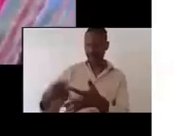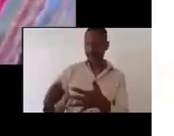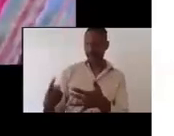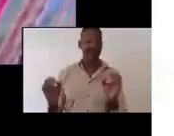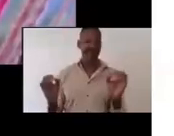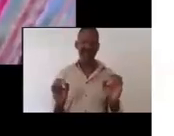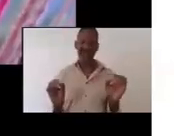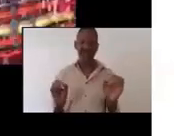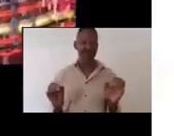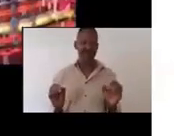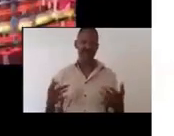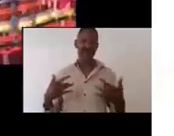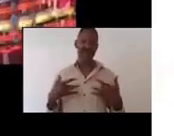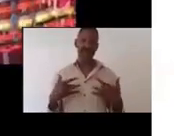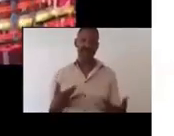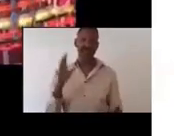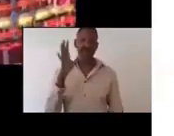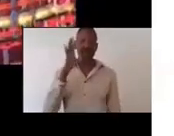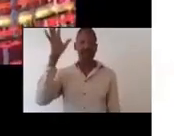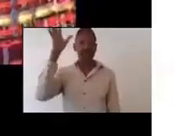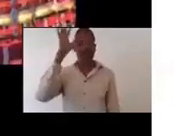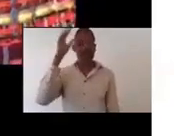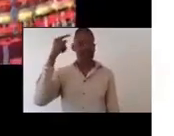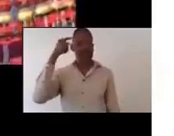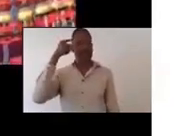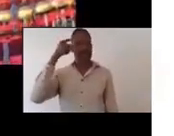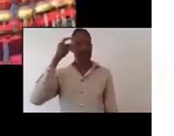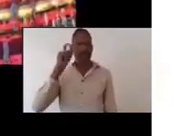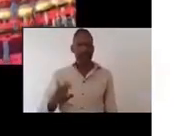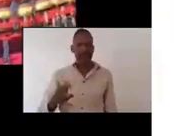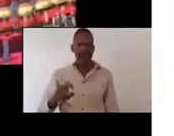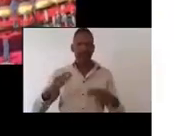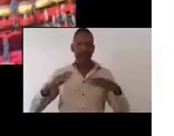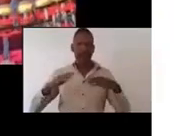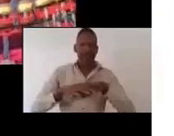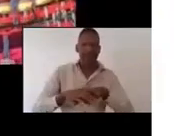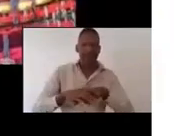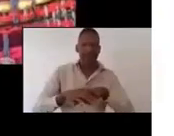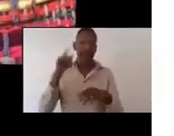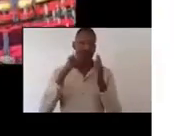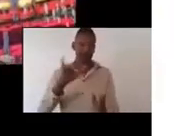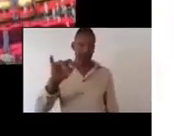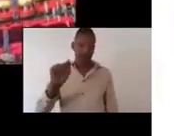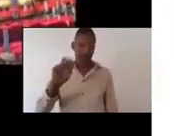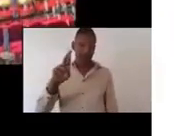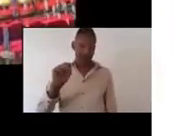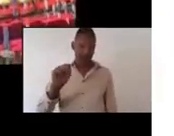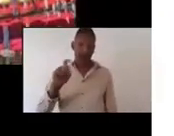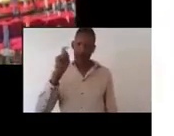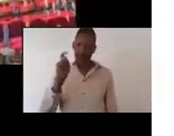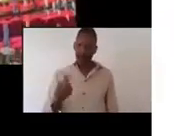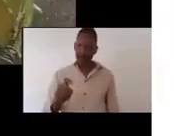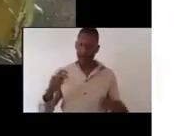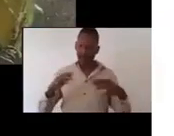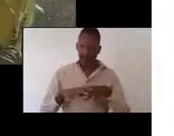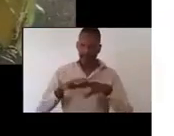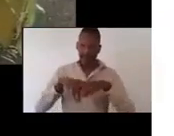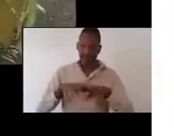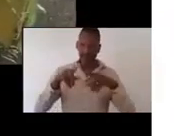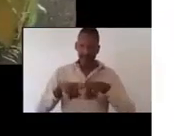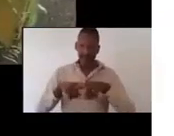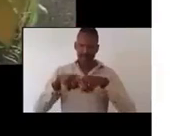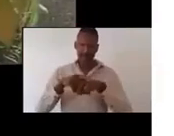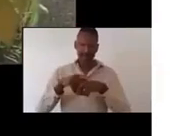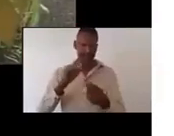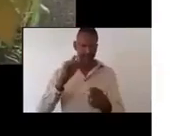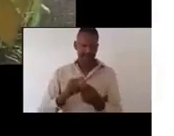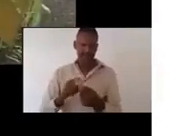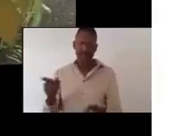They may think neatly weaving the yarn is the right thing to do. And if their children start to do something else, they might feel that their children are doing something wrong.